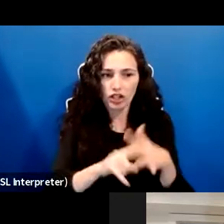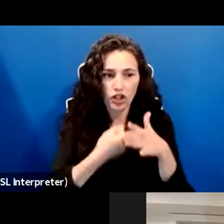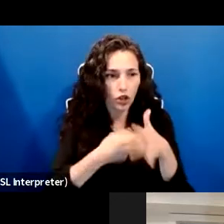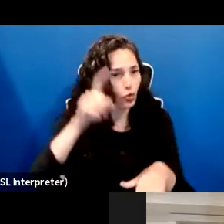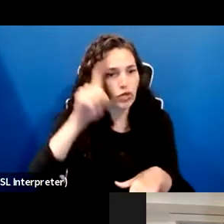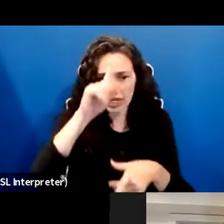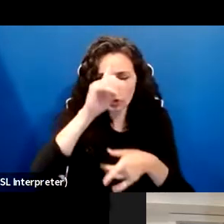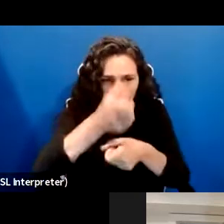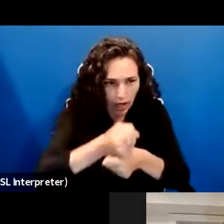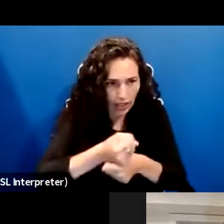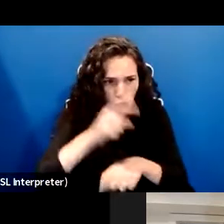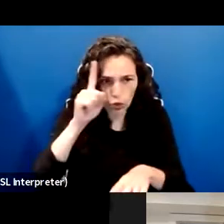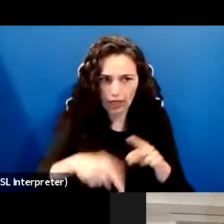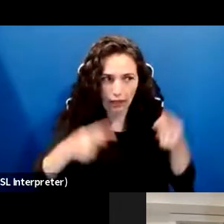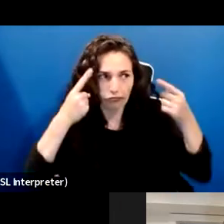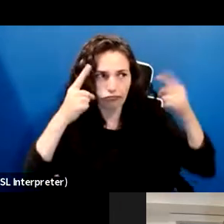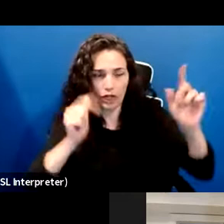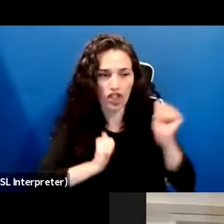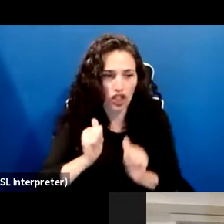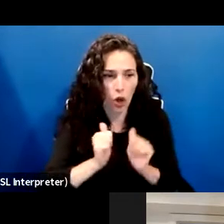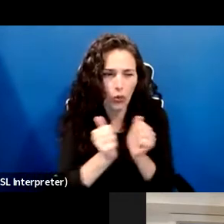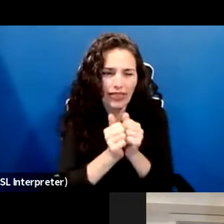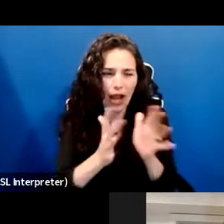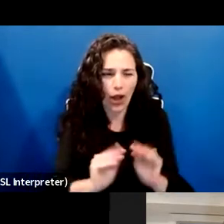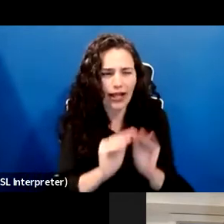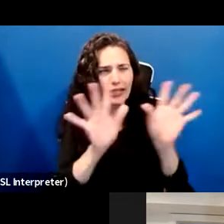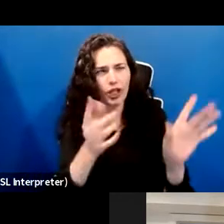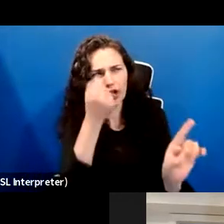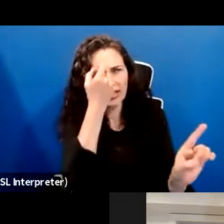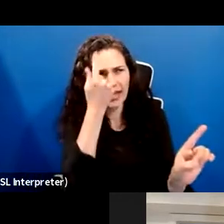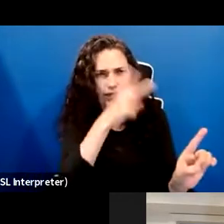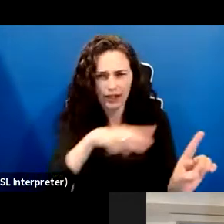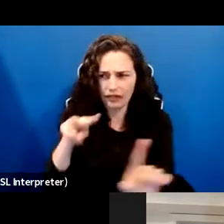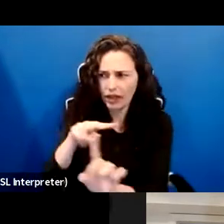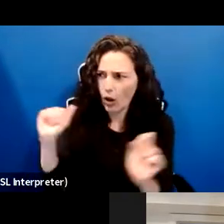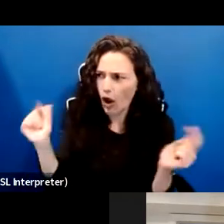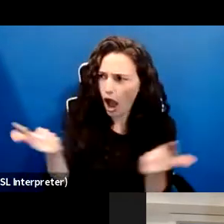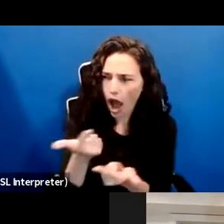without a pretty clear understanding of where everybody is in this particular process.